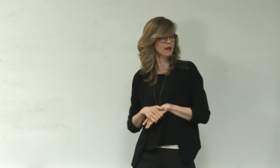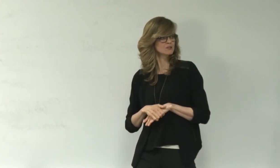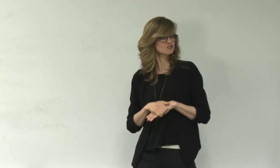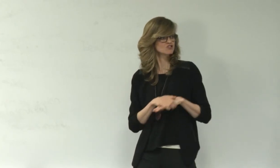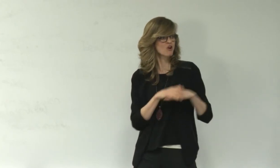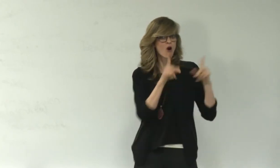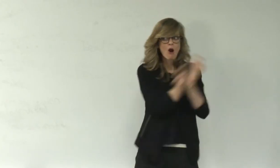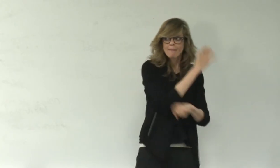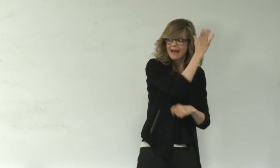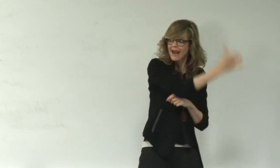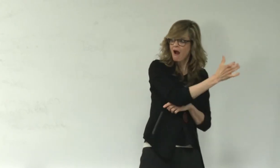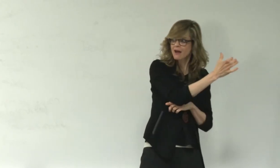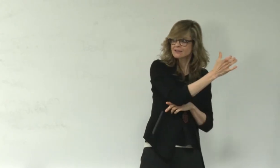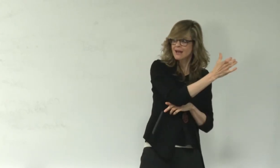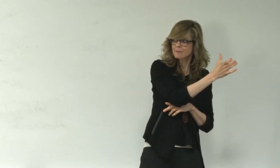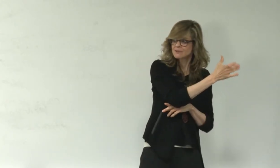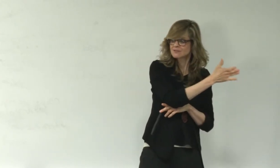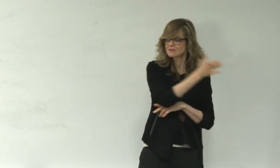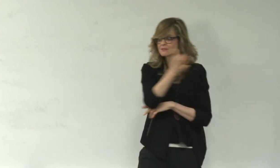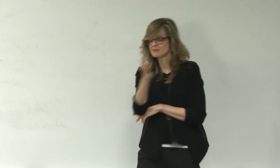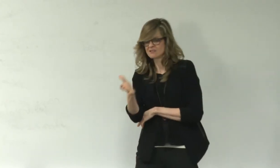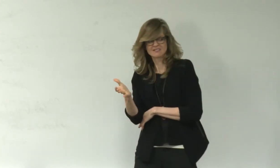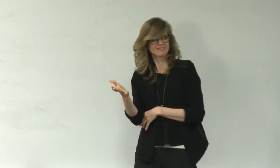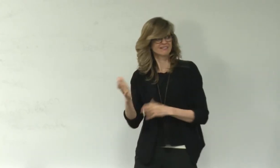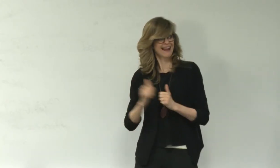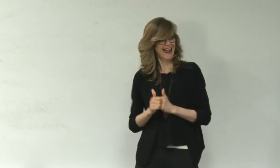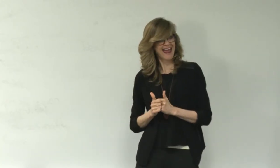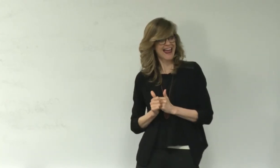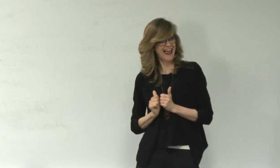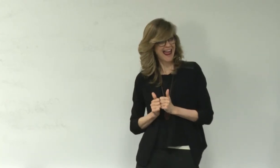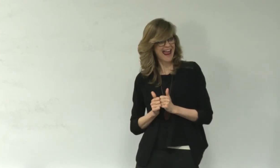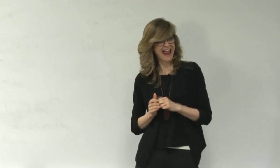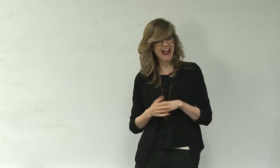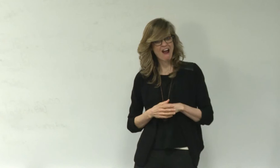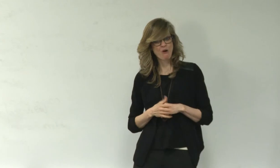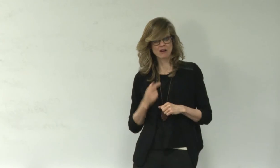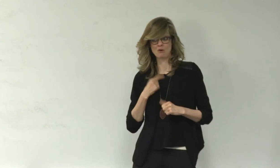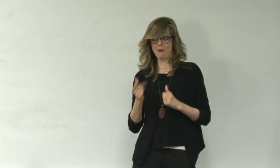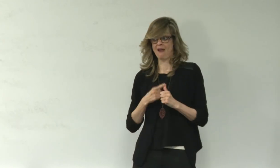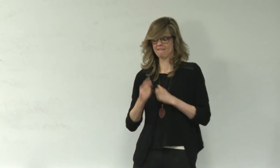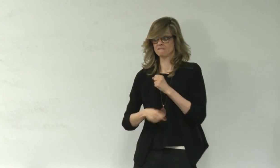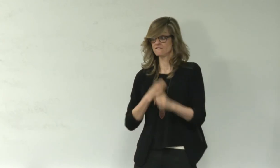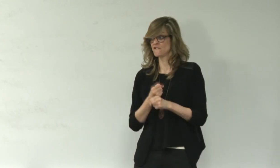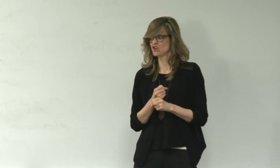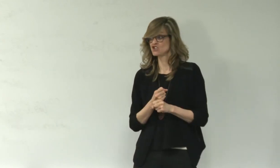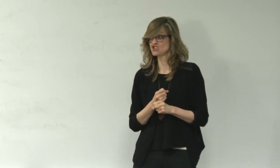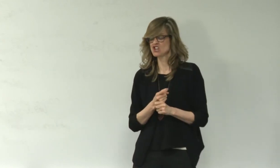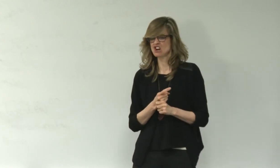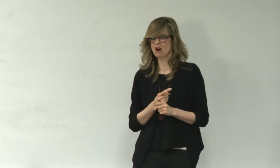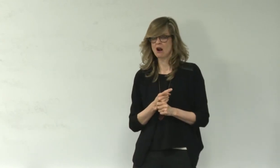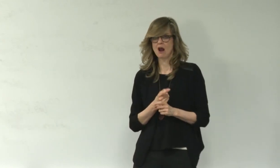APPLICABLE AND UNDERSTANDABLE TO THE GENERAL AUDIENCE. THAT'S AN AMAZING THING. THE FIRST YEAR